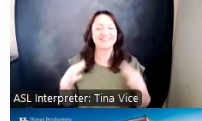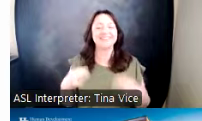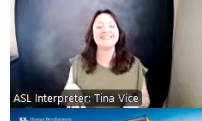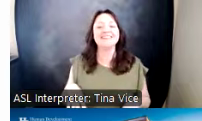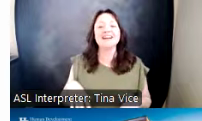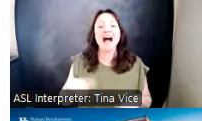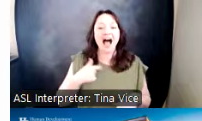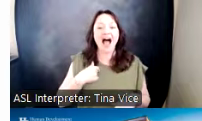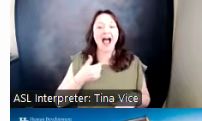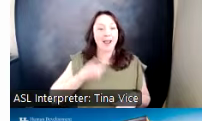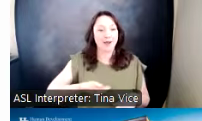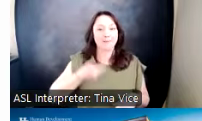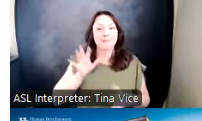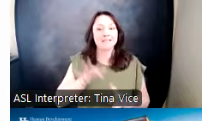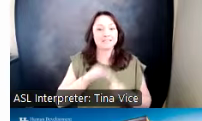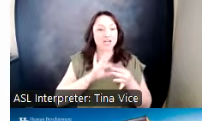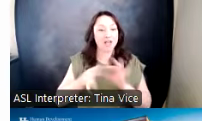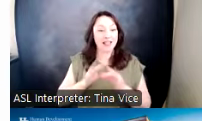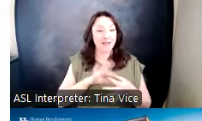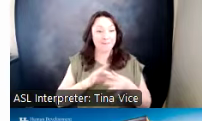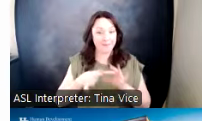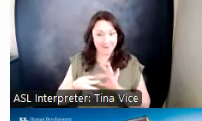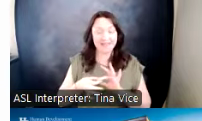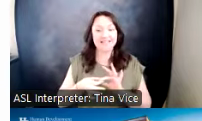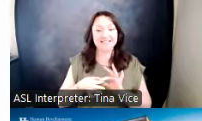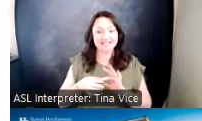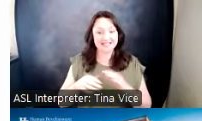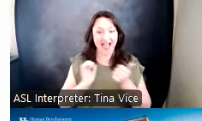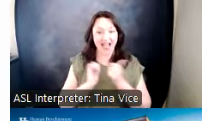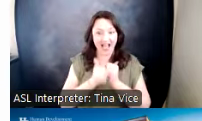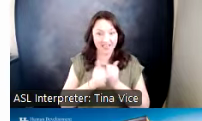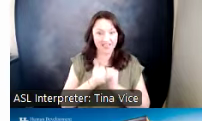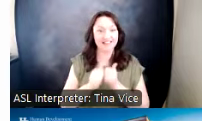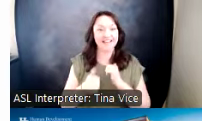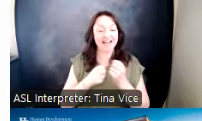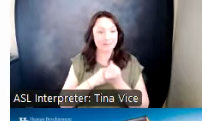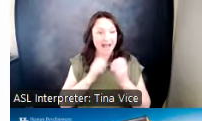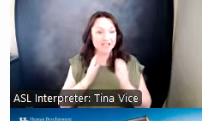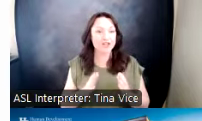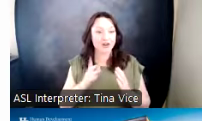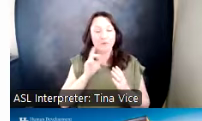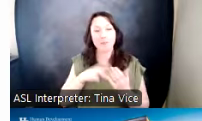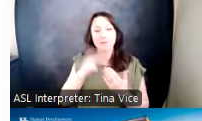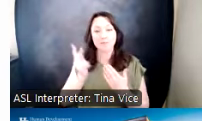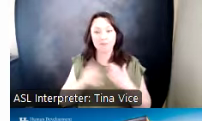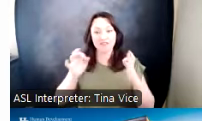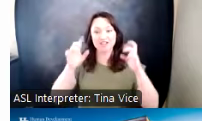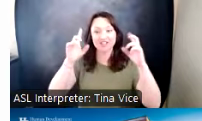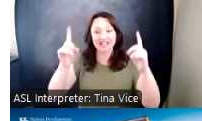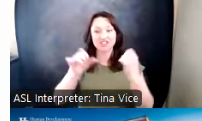a Special Olympics athlete, athlete ambassador and health messenger, a program education assistant at the Human